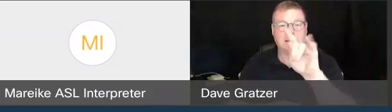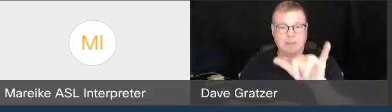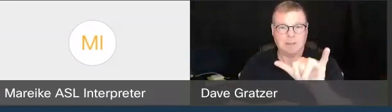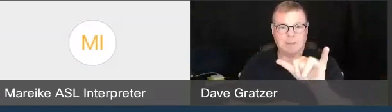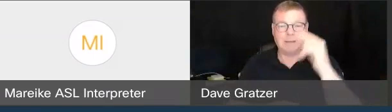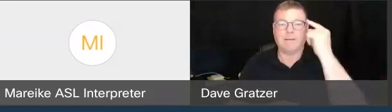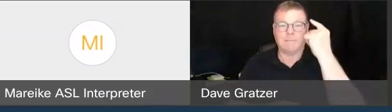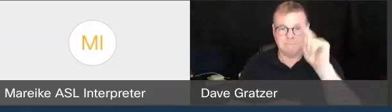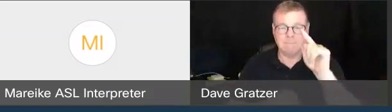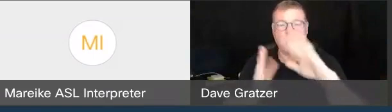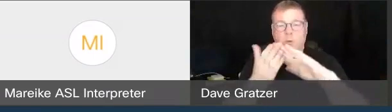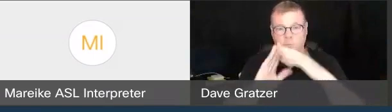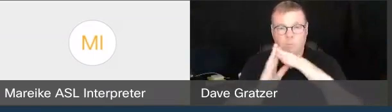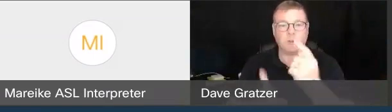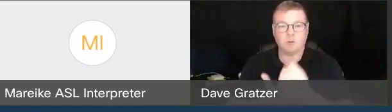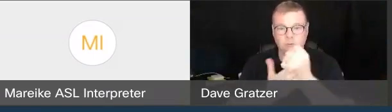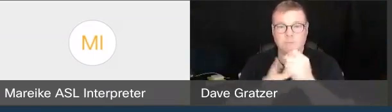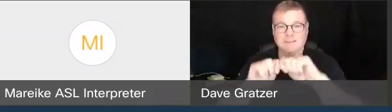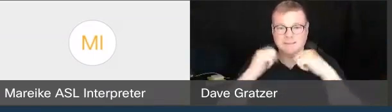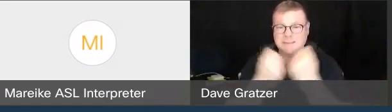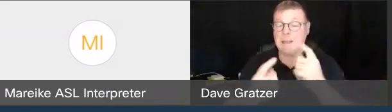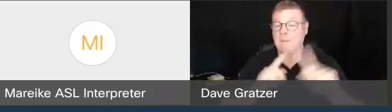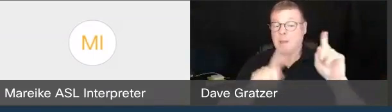Service Community Treatment team. But up until now, we really haven't had one.